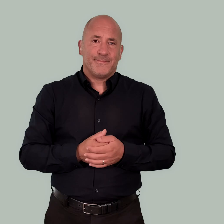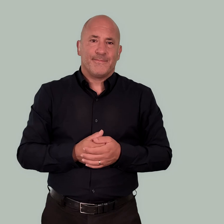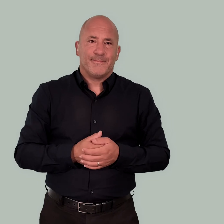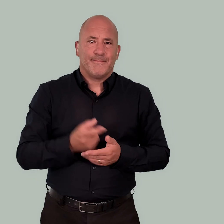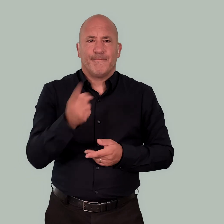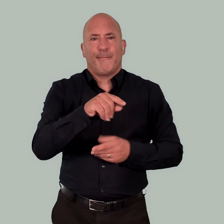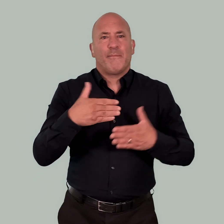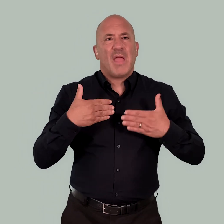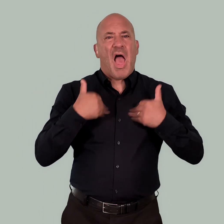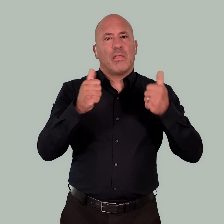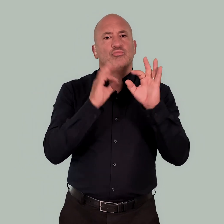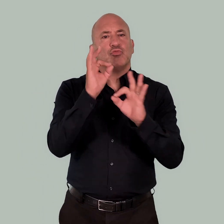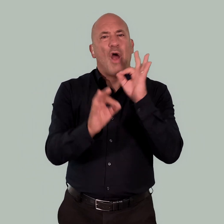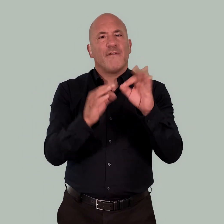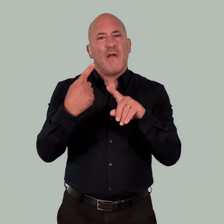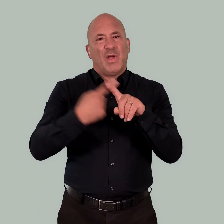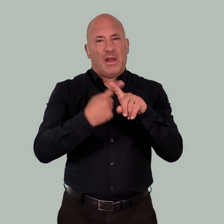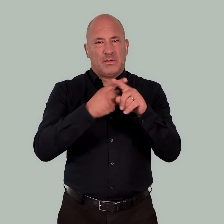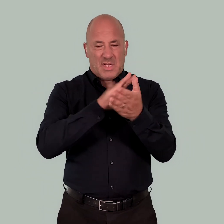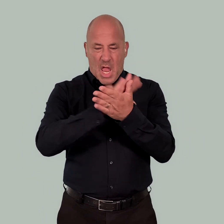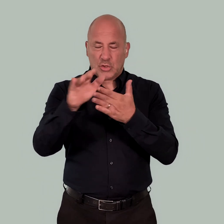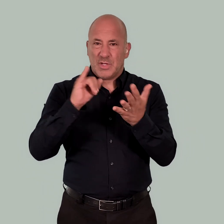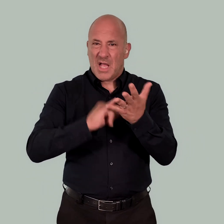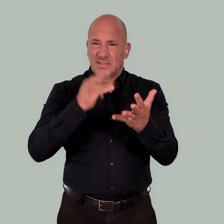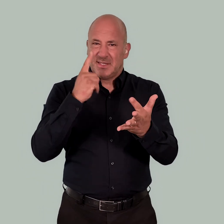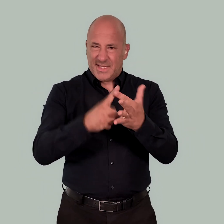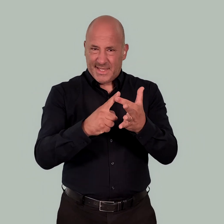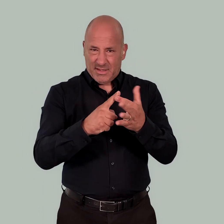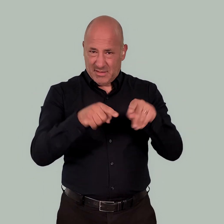Health Survey for England (HSE):